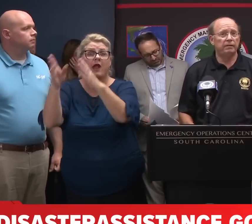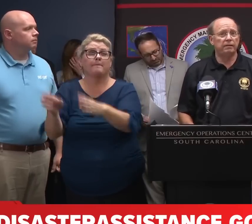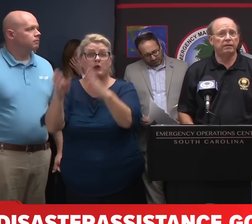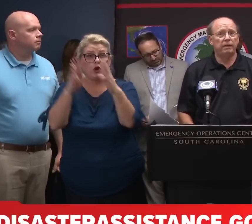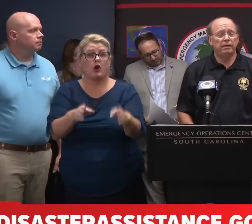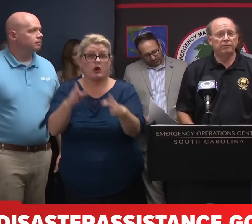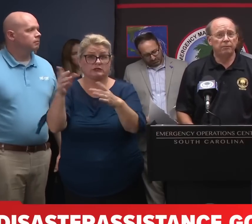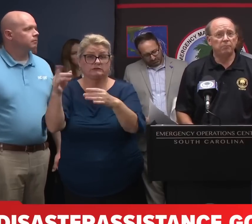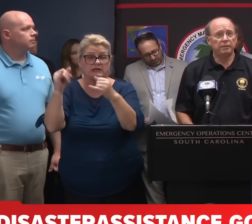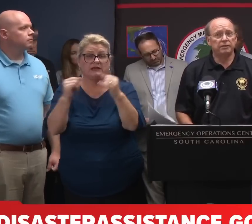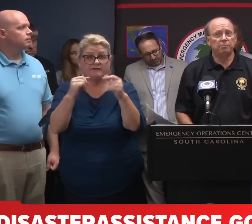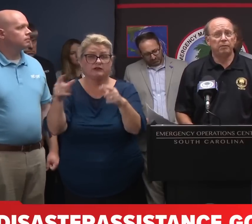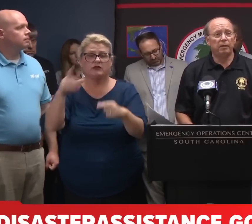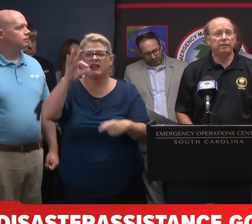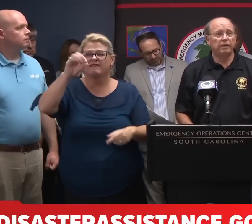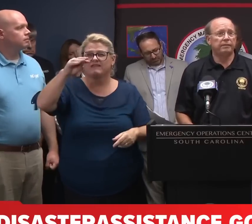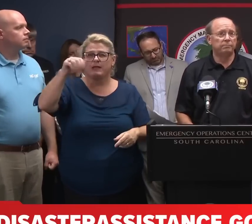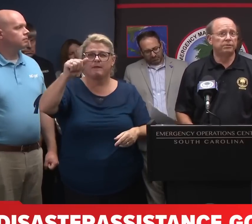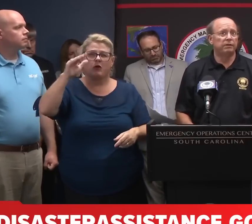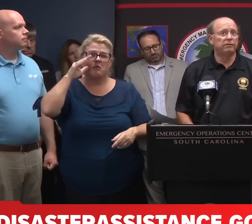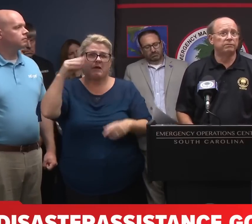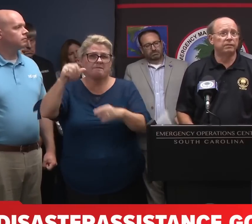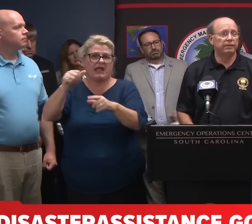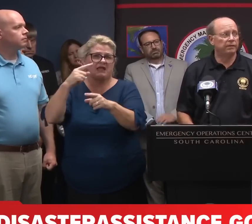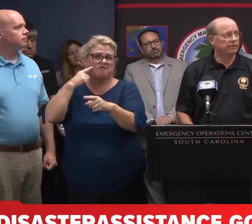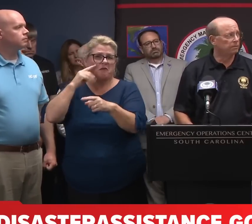uh fema picks up a lot of that themselves and I think it's